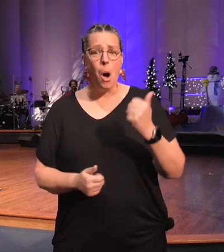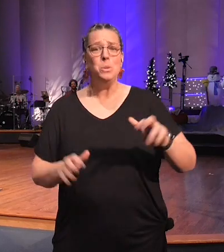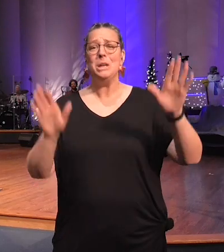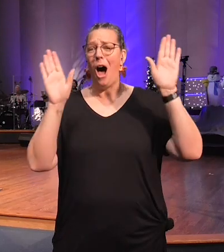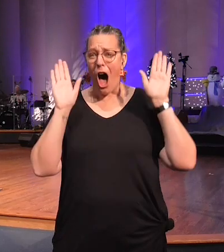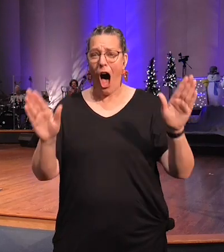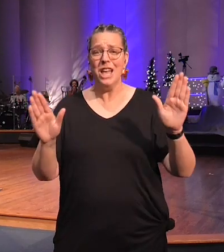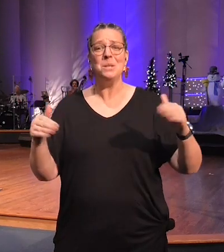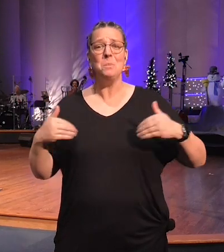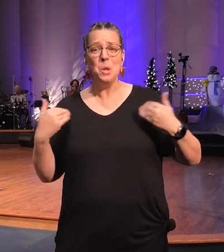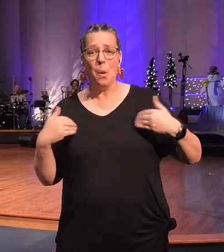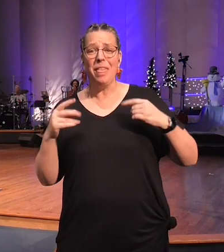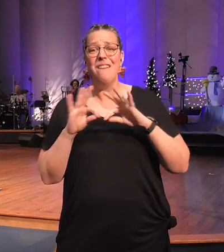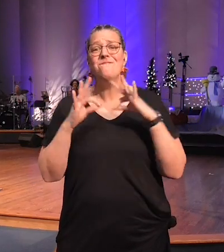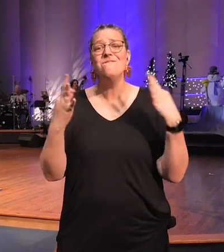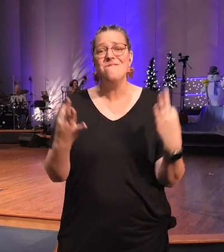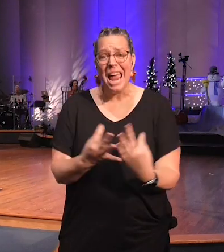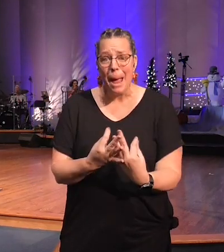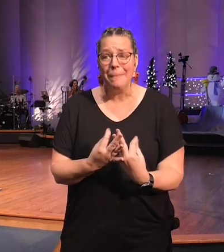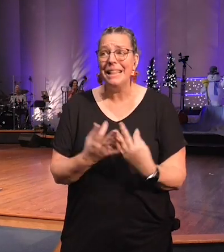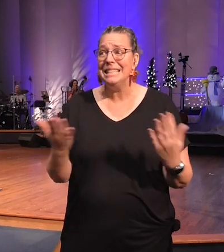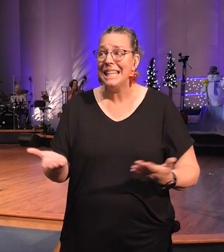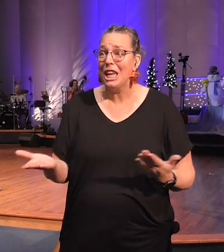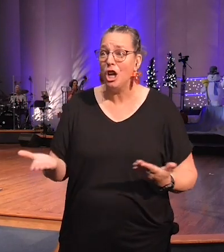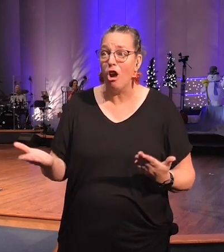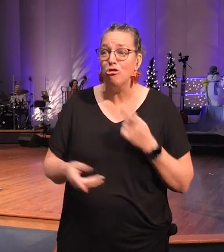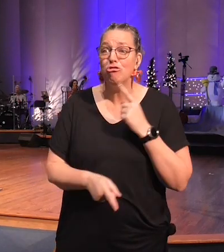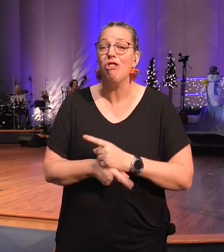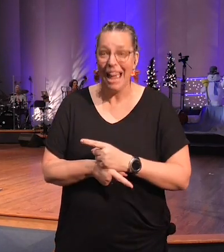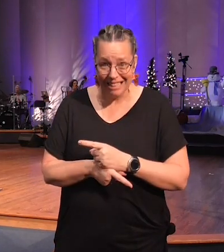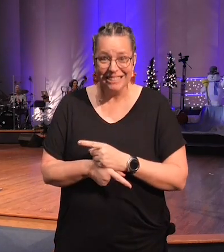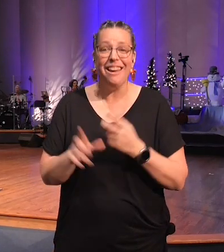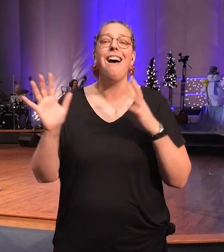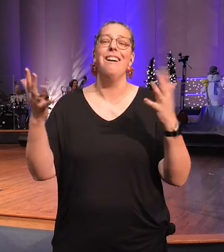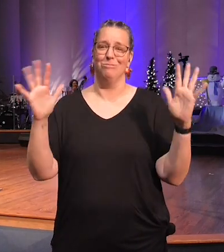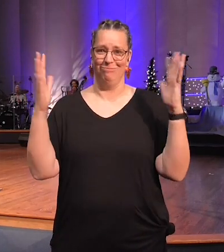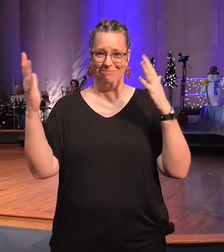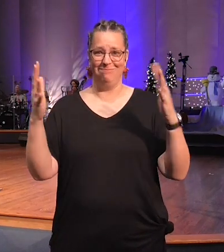uh hey uh don't we have the most incredible Youth and Family ministry here at Mile High